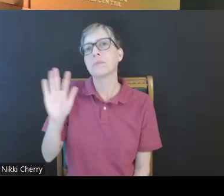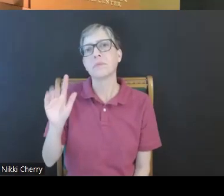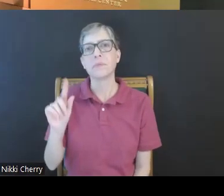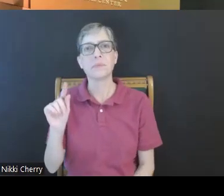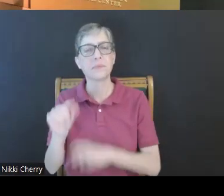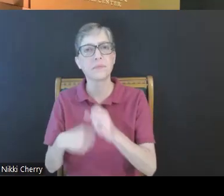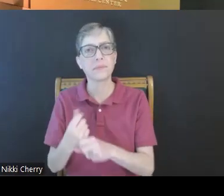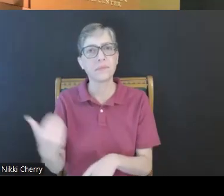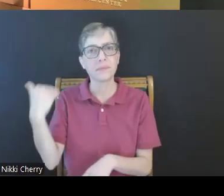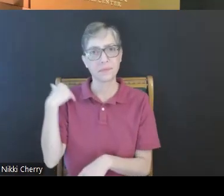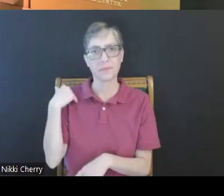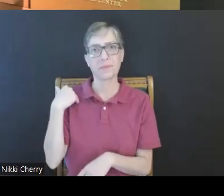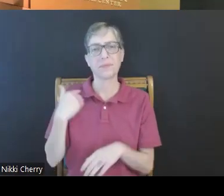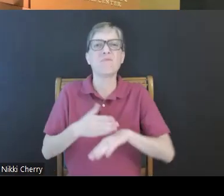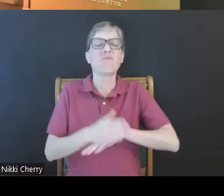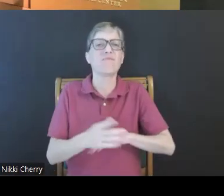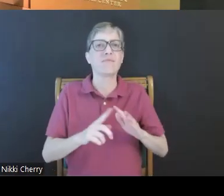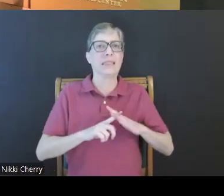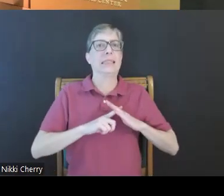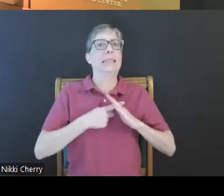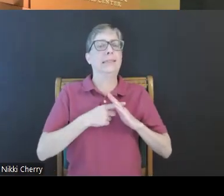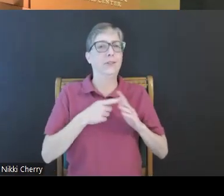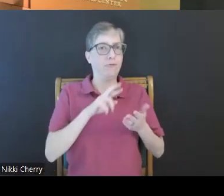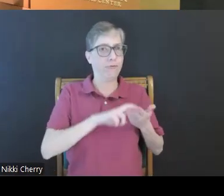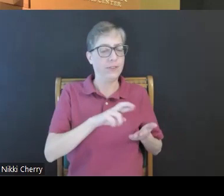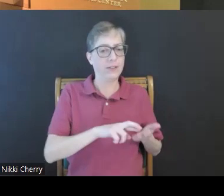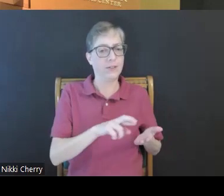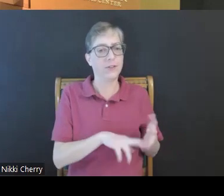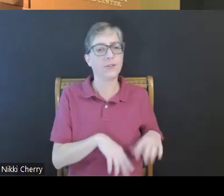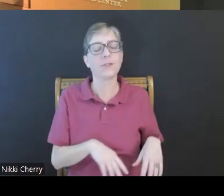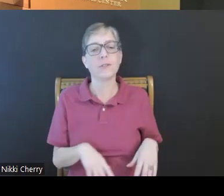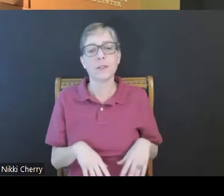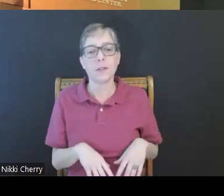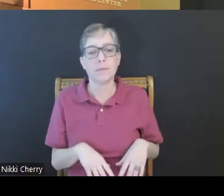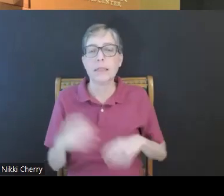research it's one thing to do this in research it's actually really hard for organizations to